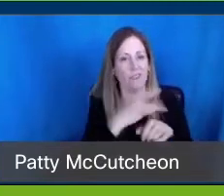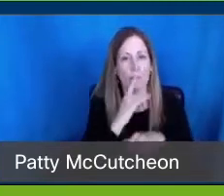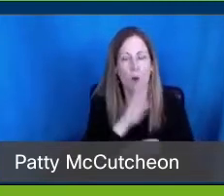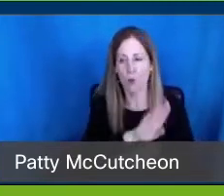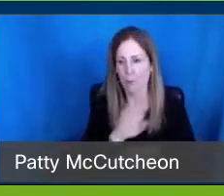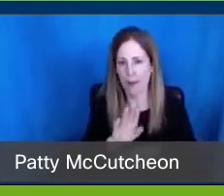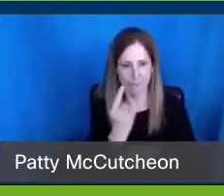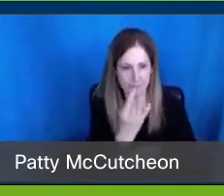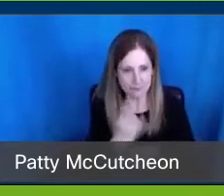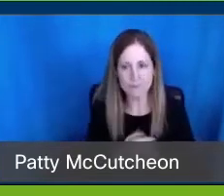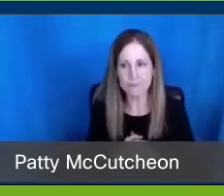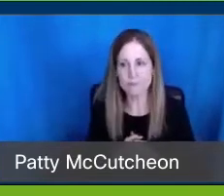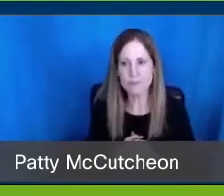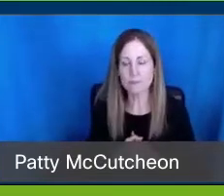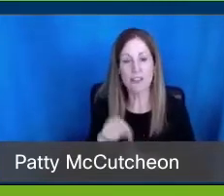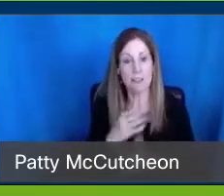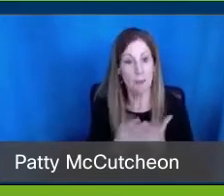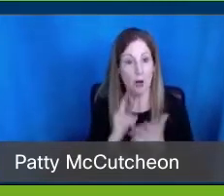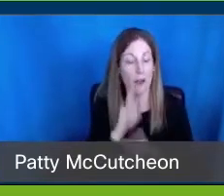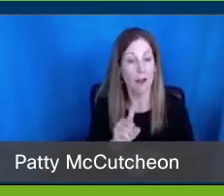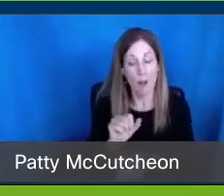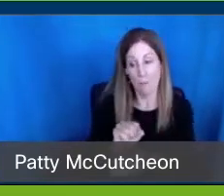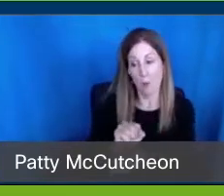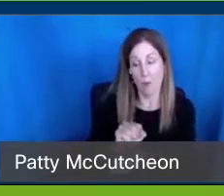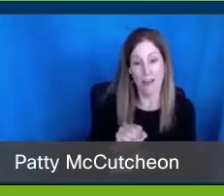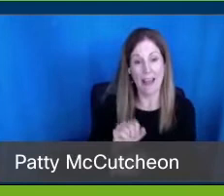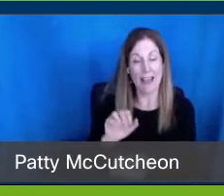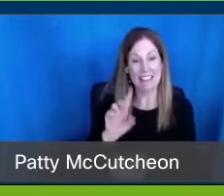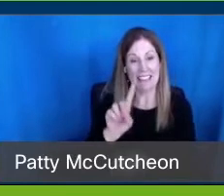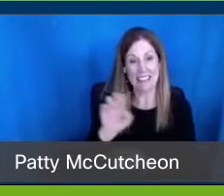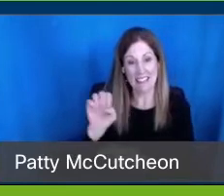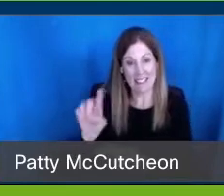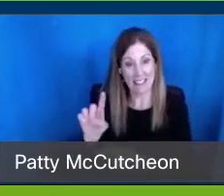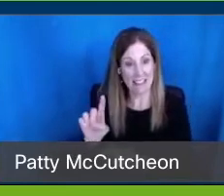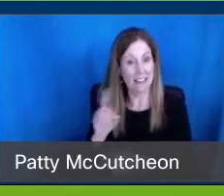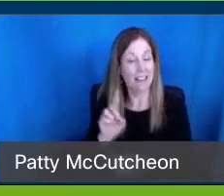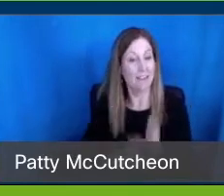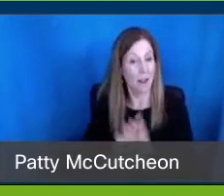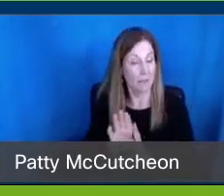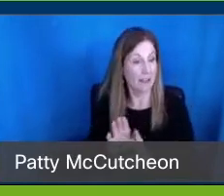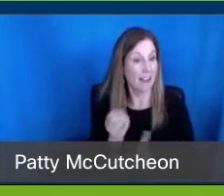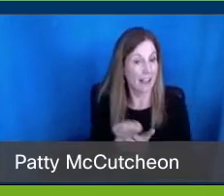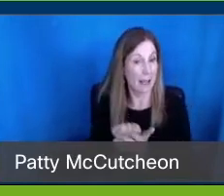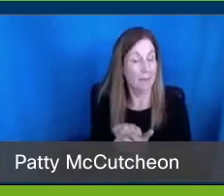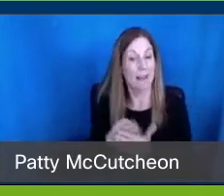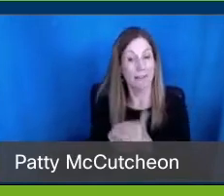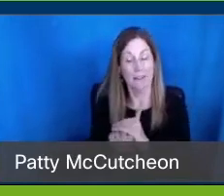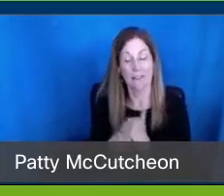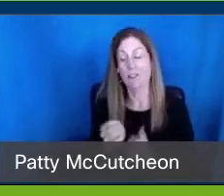the Department of Employment and Economic Development, and we are incredibly fortunate to have the Office of Broadband Development within our department.